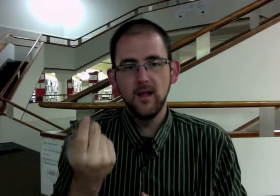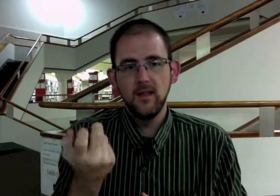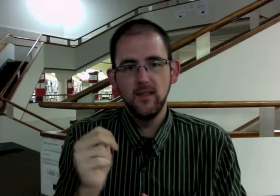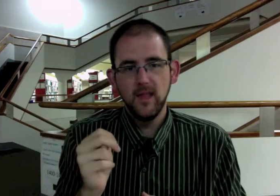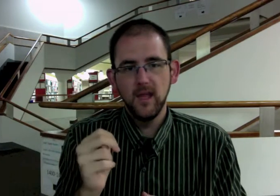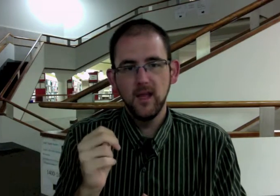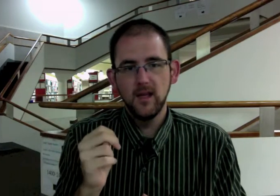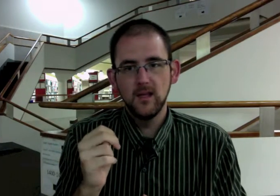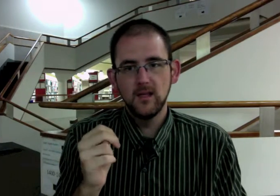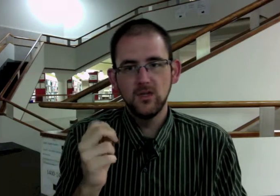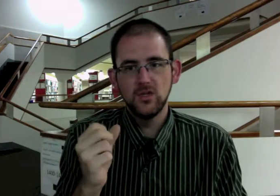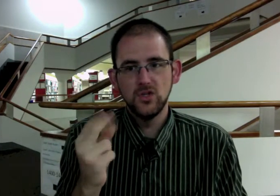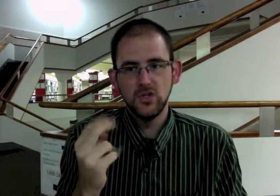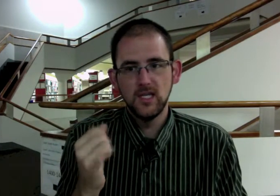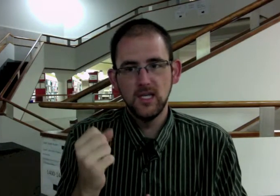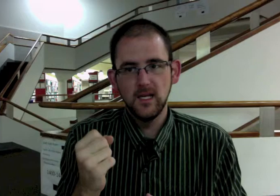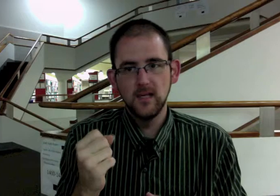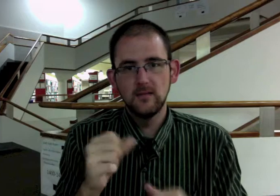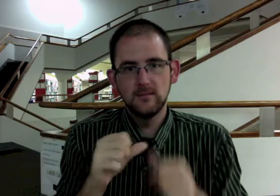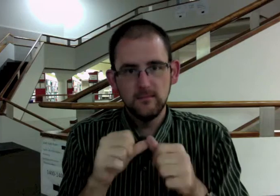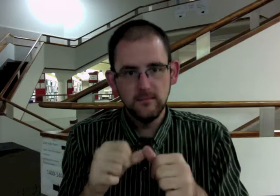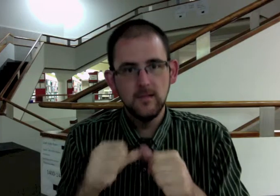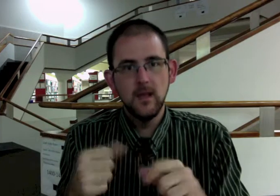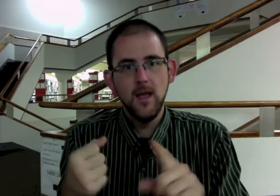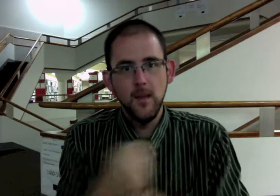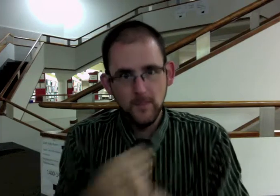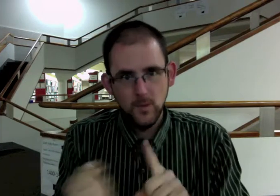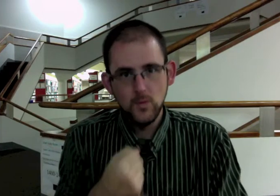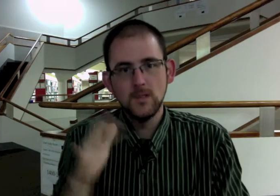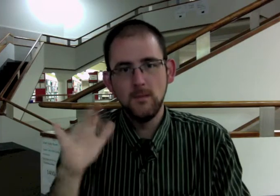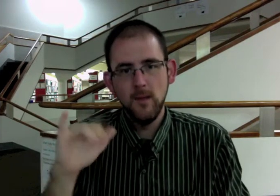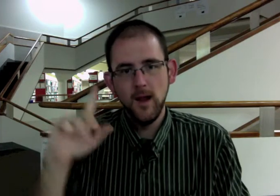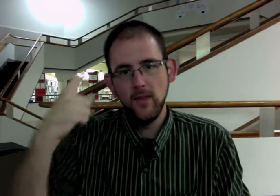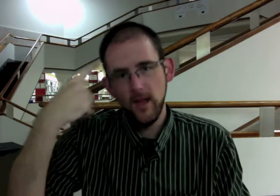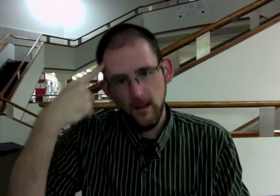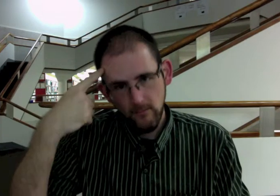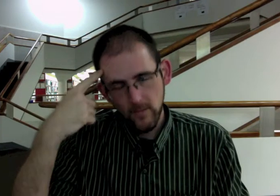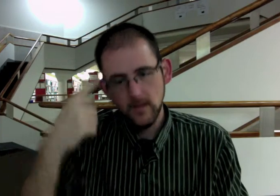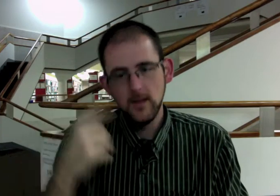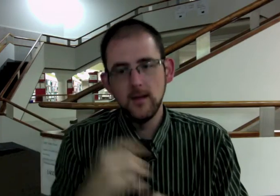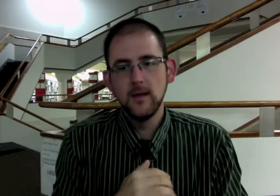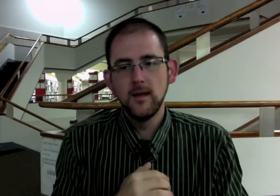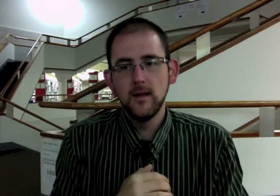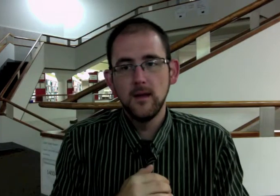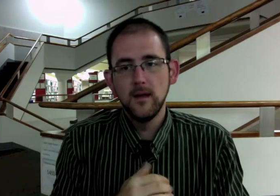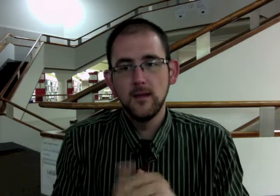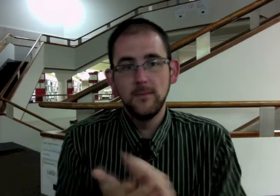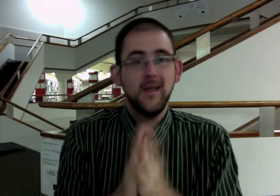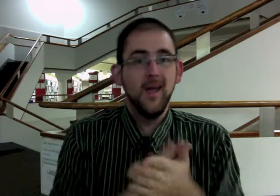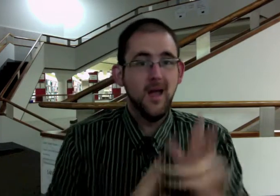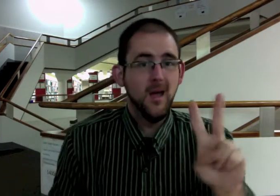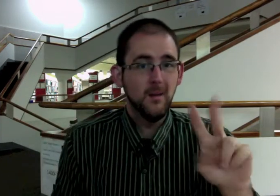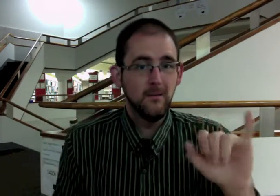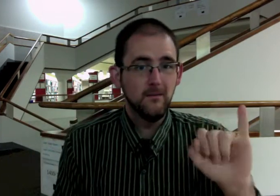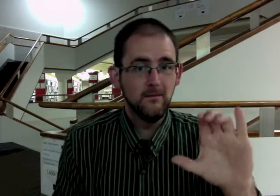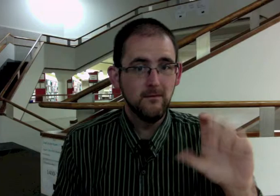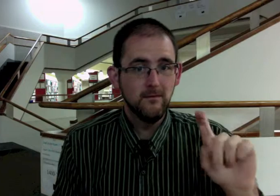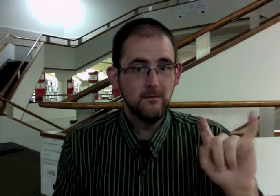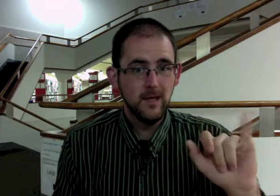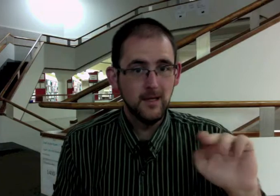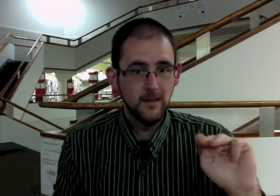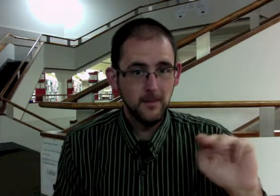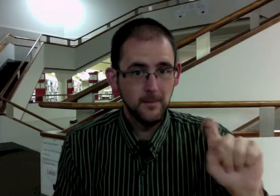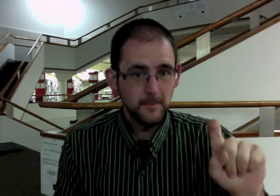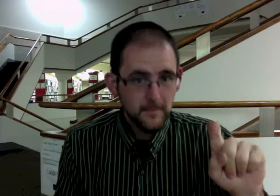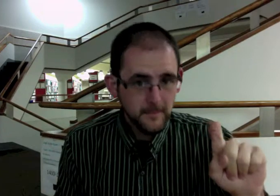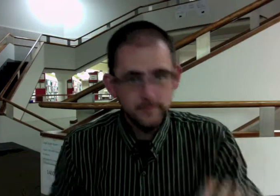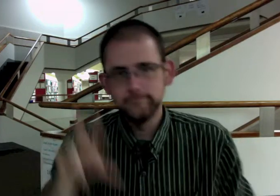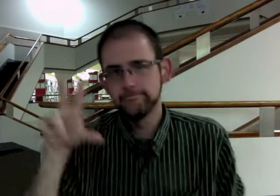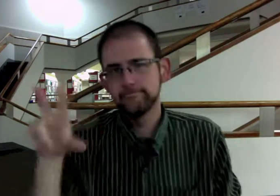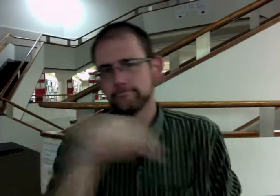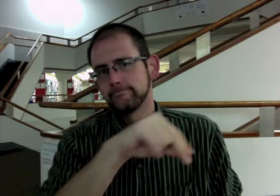Then she begins a cycle of being abused by the government, but does she become a victim? No!